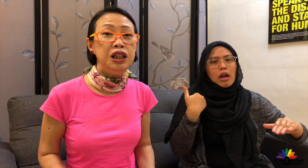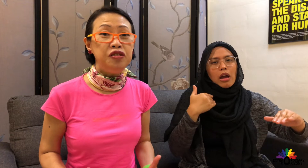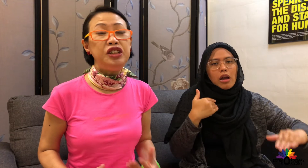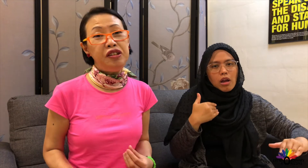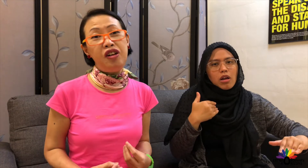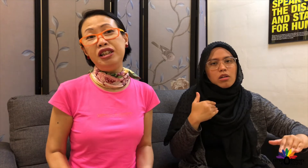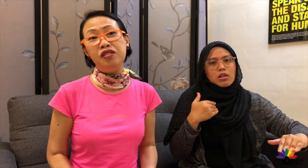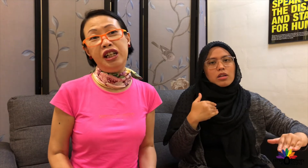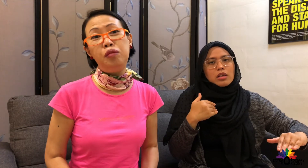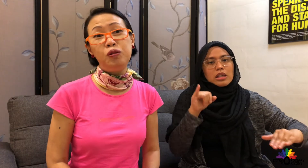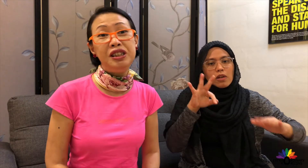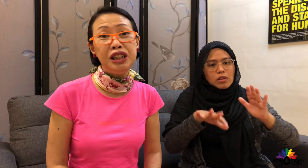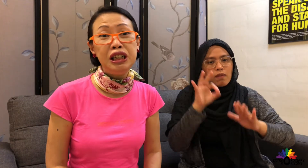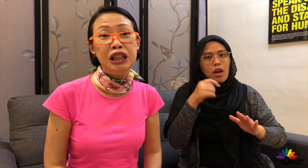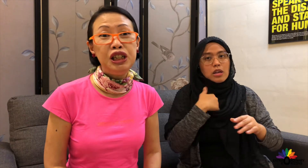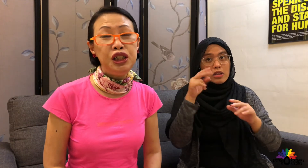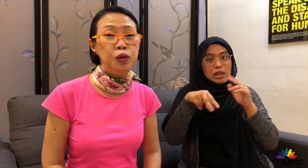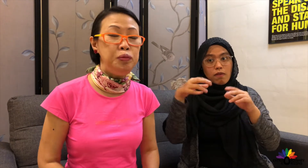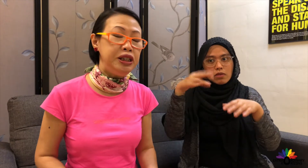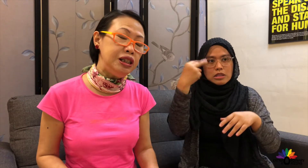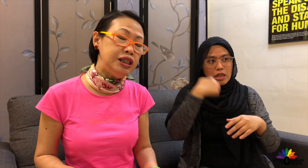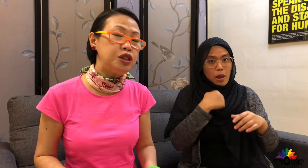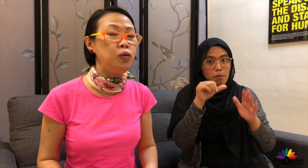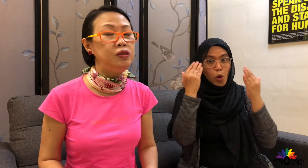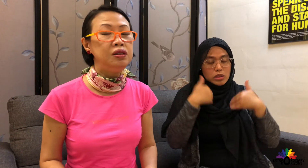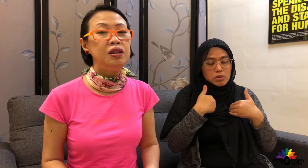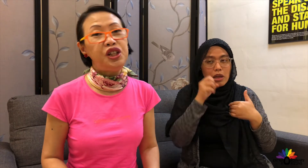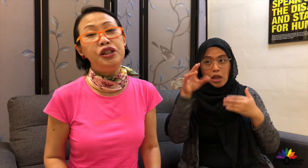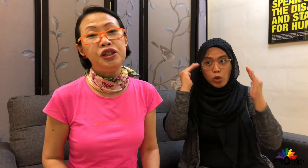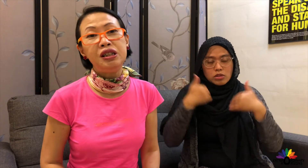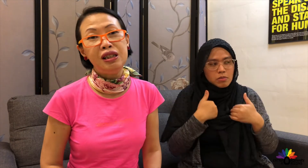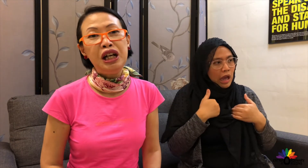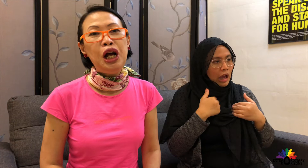if they find out that I'm autistic. You know, immediately, their tone changes.